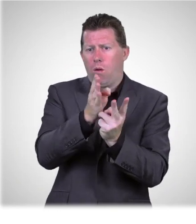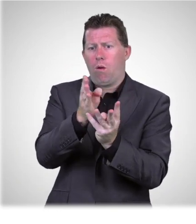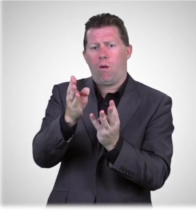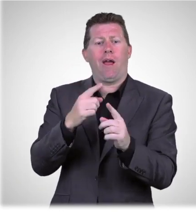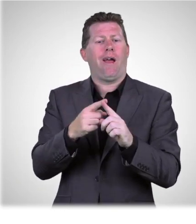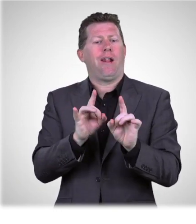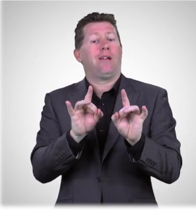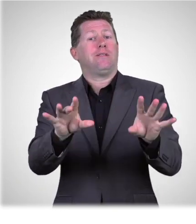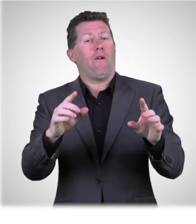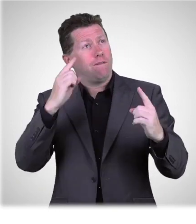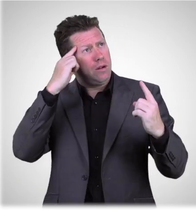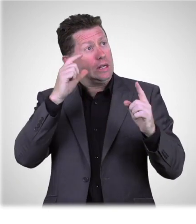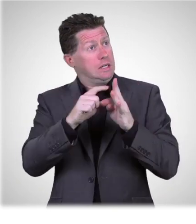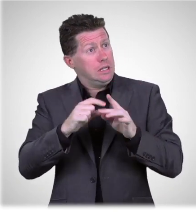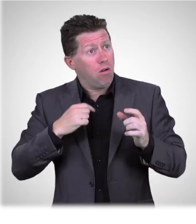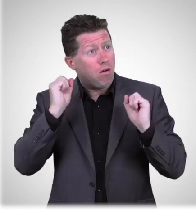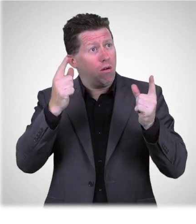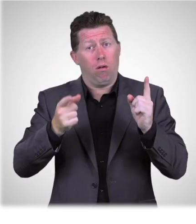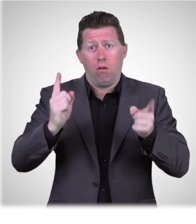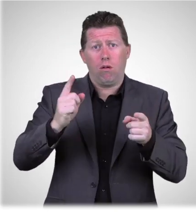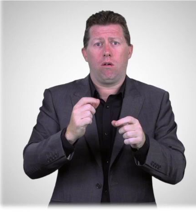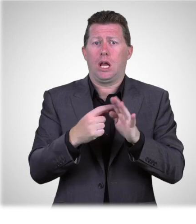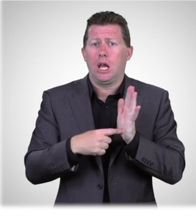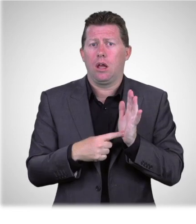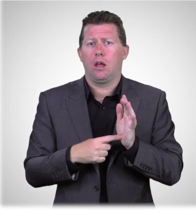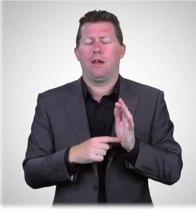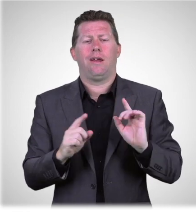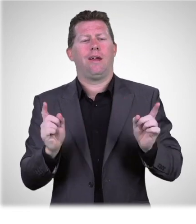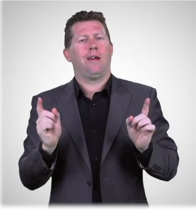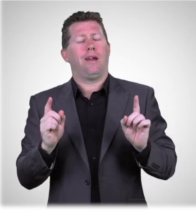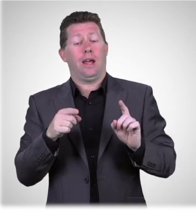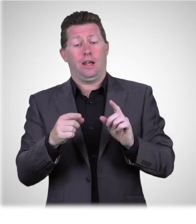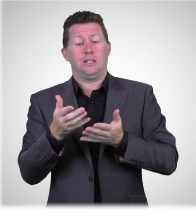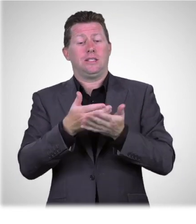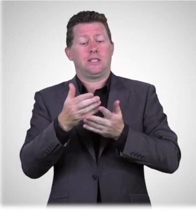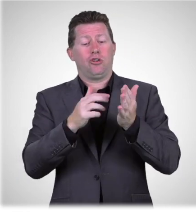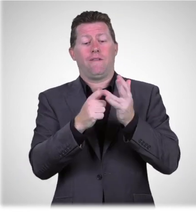own self-assessment and reflection skills. Using discussion forums or group work as part